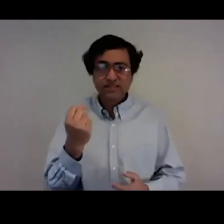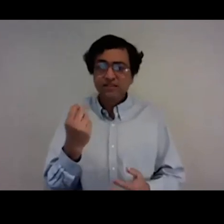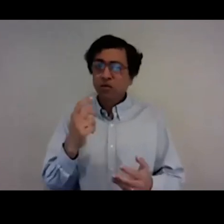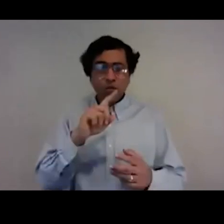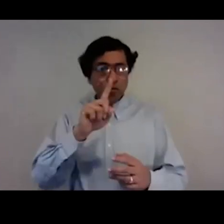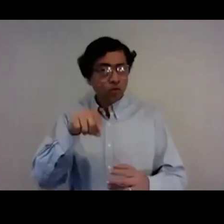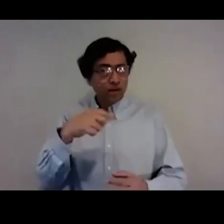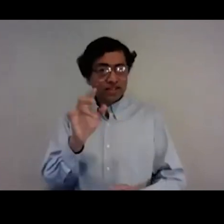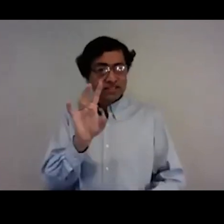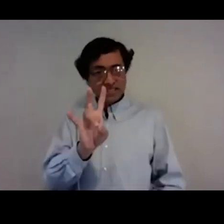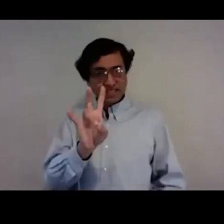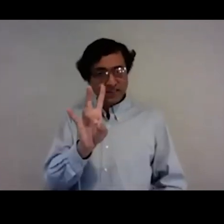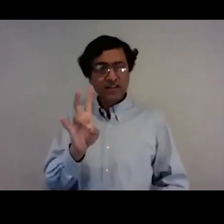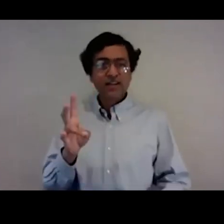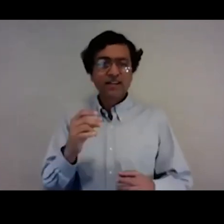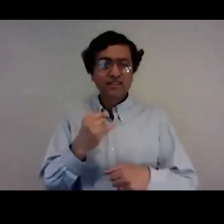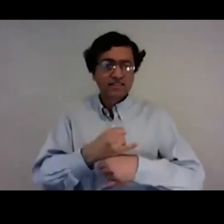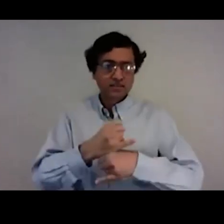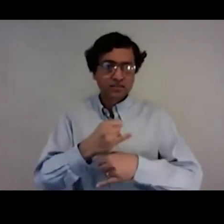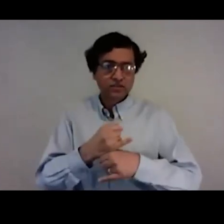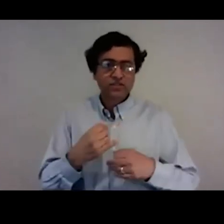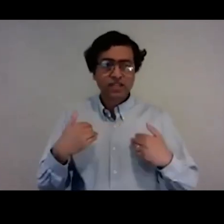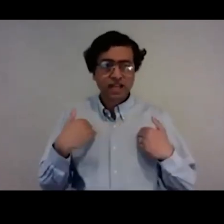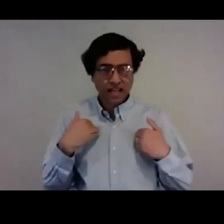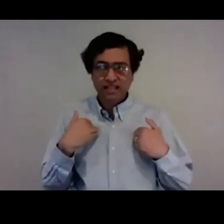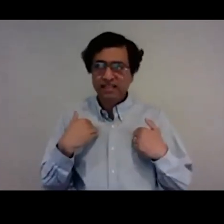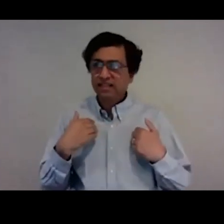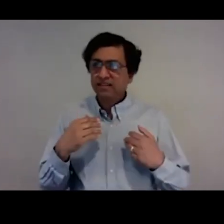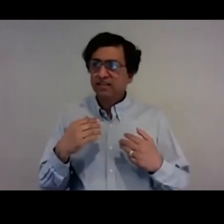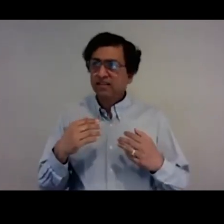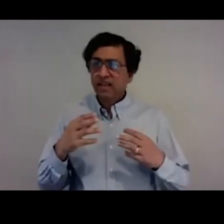As recently as the 1960s, there were only seven institutions of